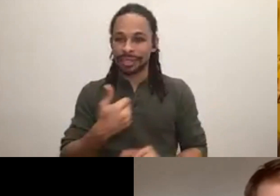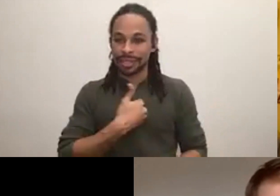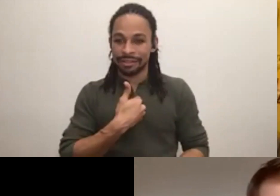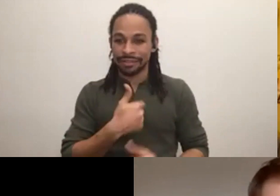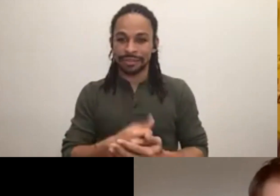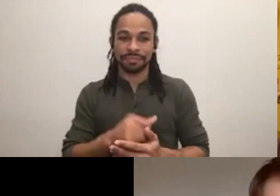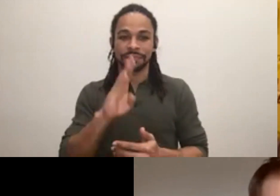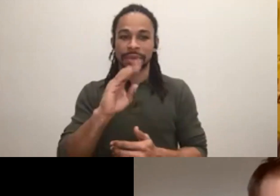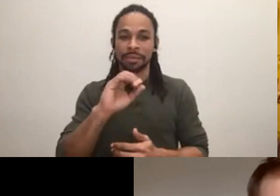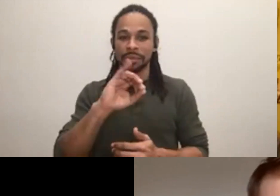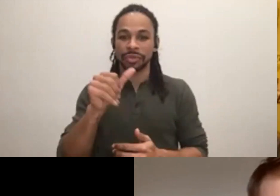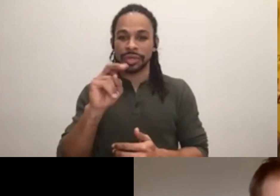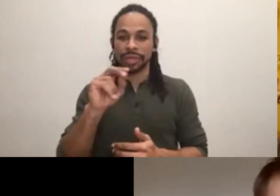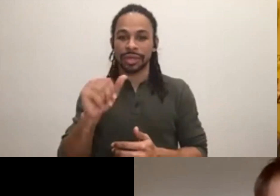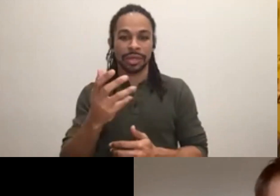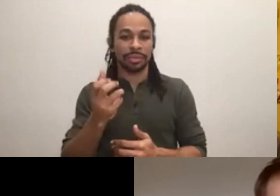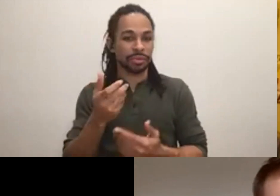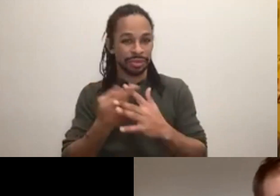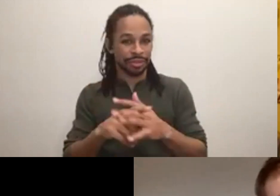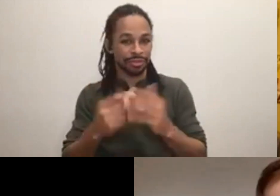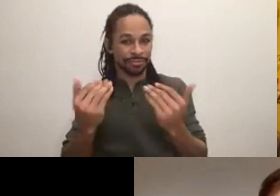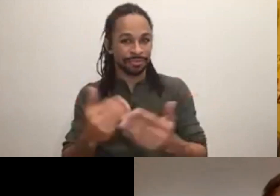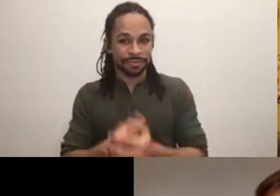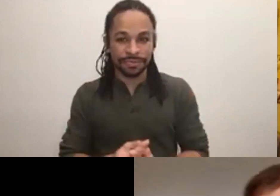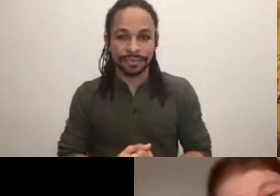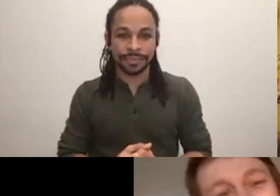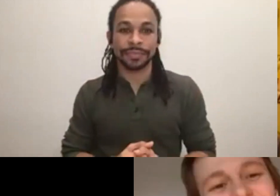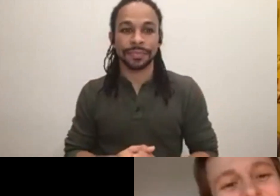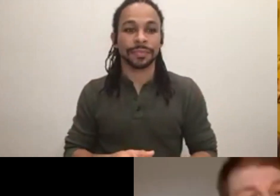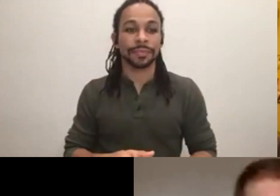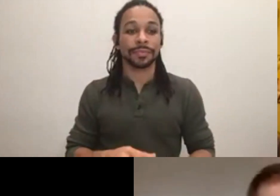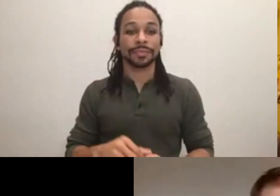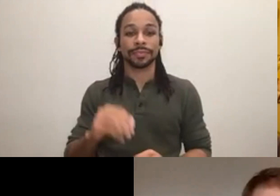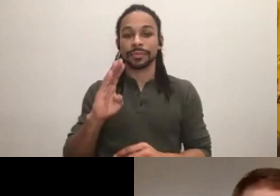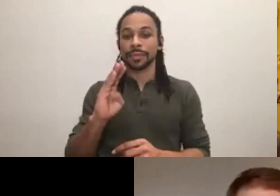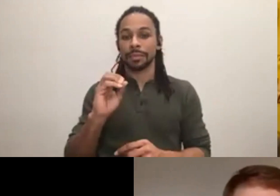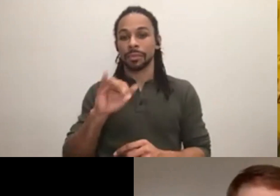kick that off? >> Sure. Bojana here. I have short brown hair